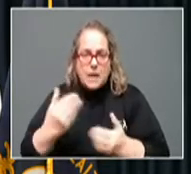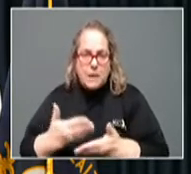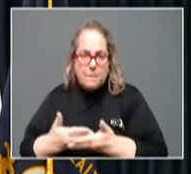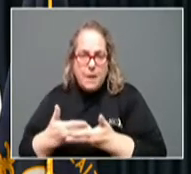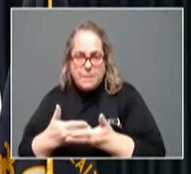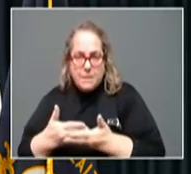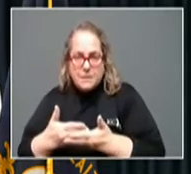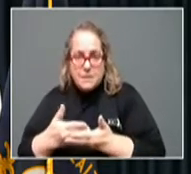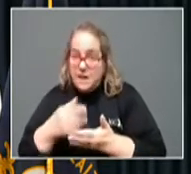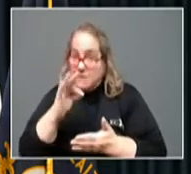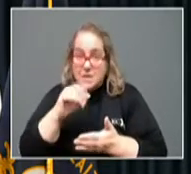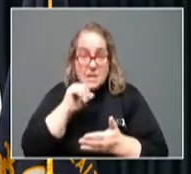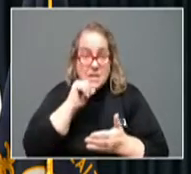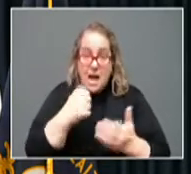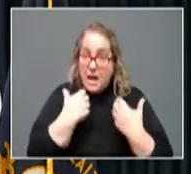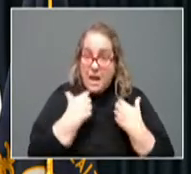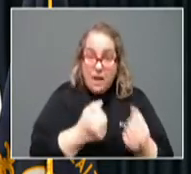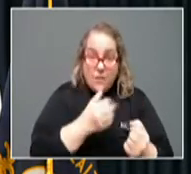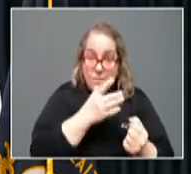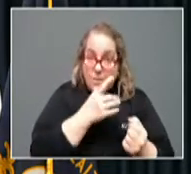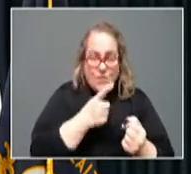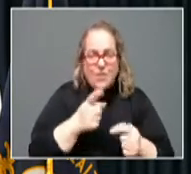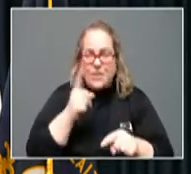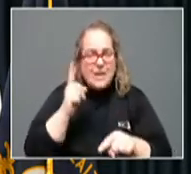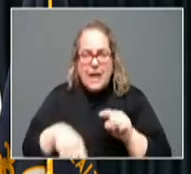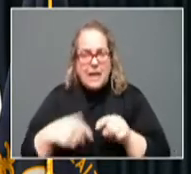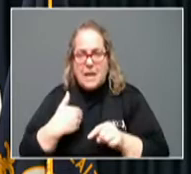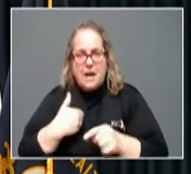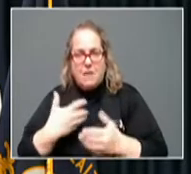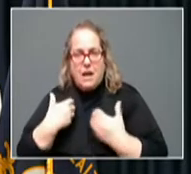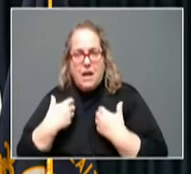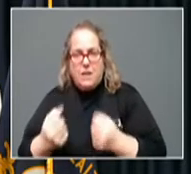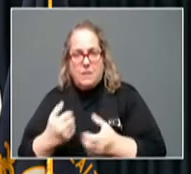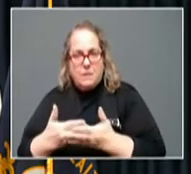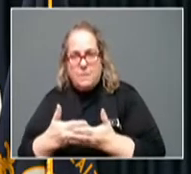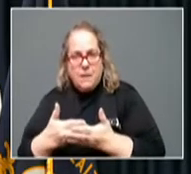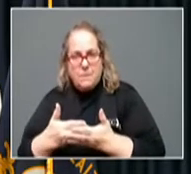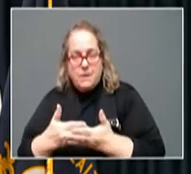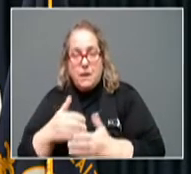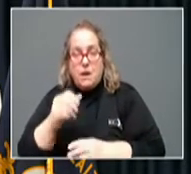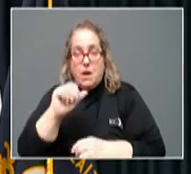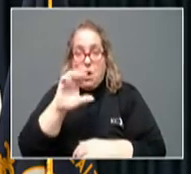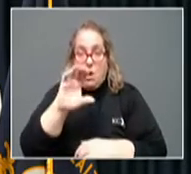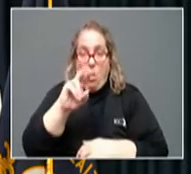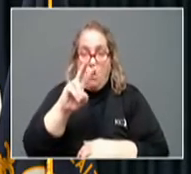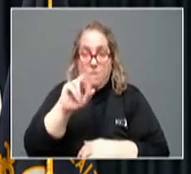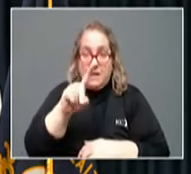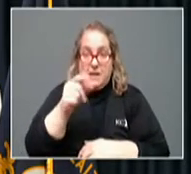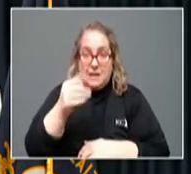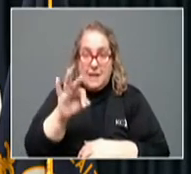there can't be a healthy baby. Covid 19 remains a bad disease for many people.